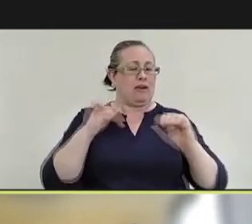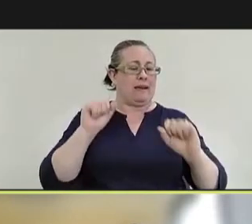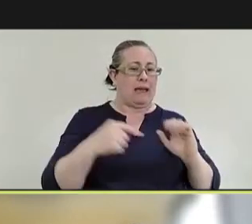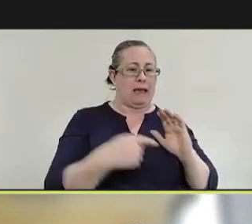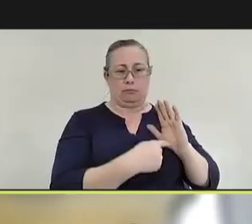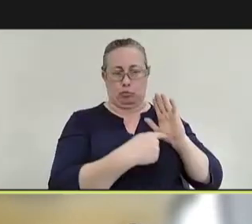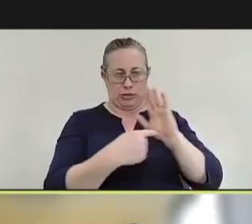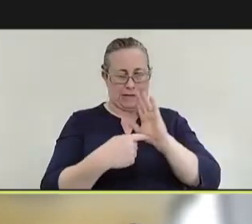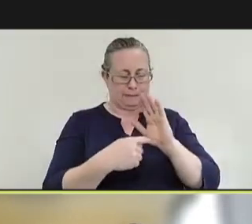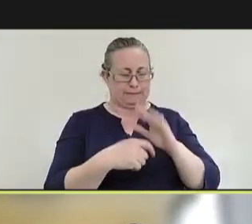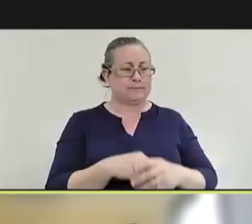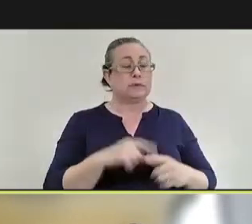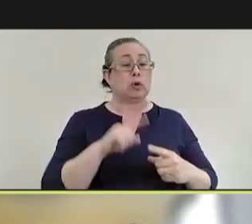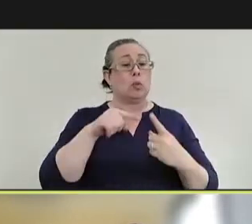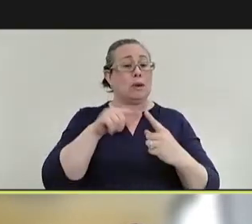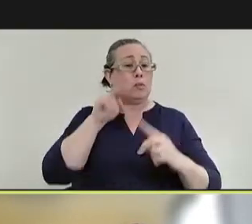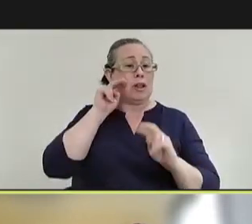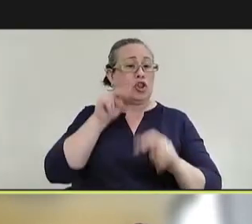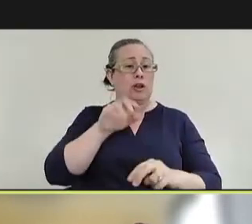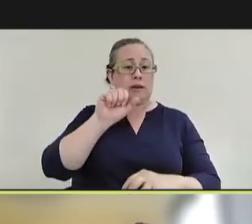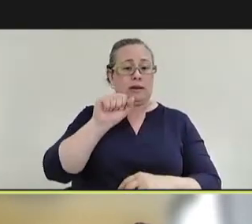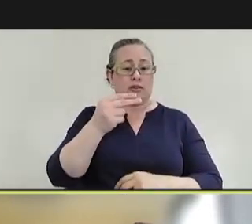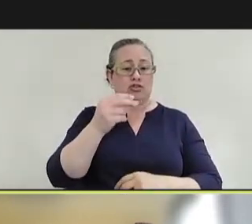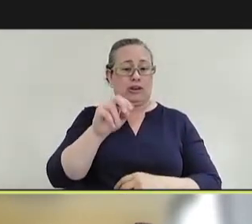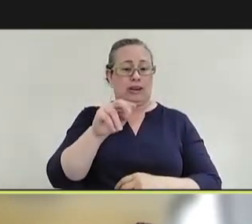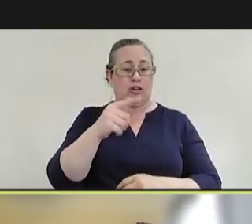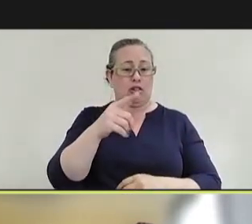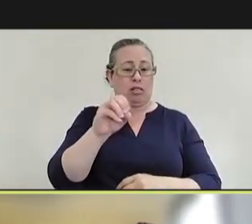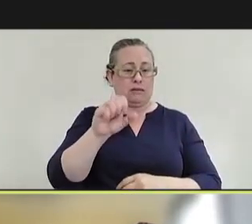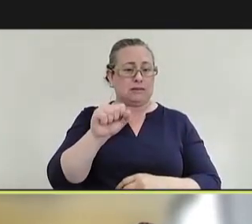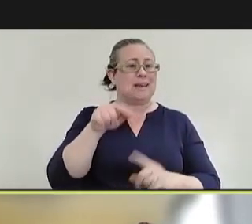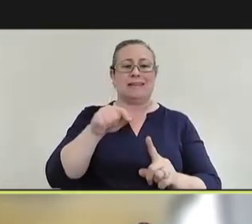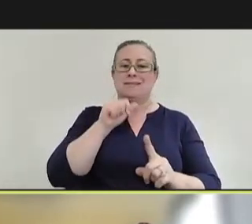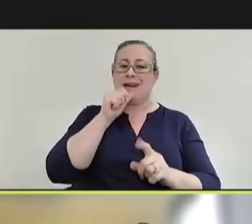When we look at shingles, we're looking at this is not an annual vaccine, right? So this is only